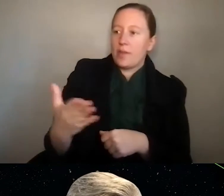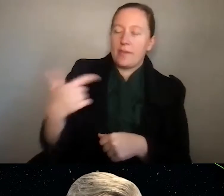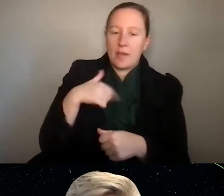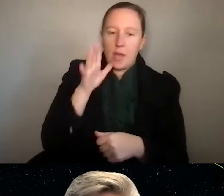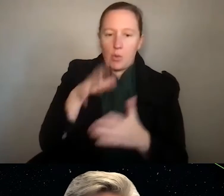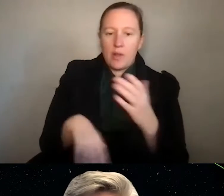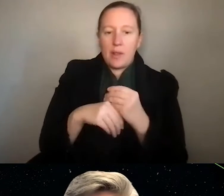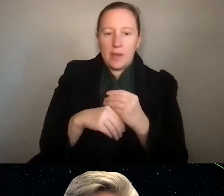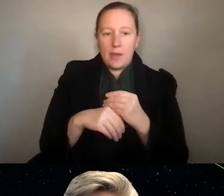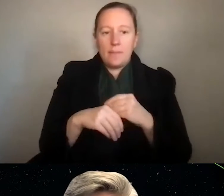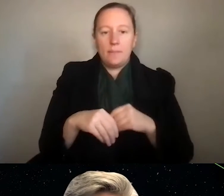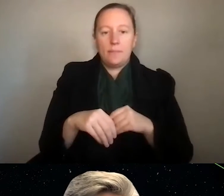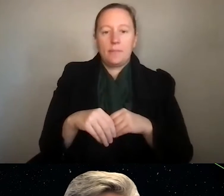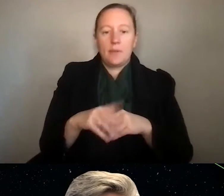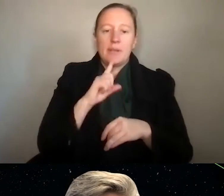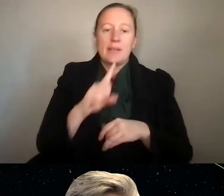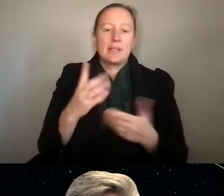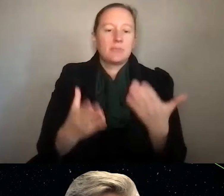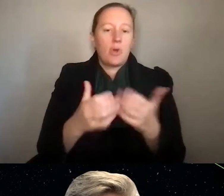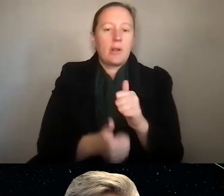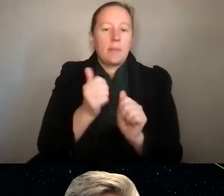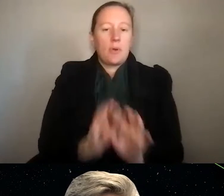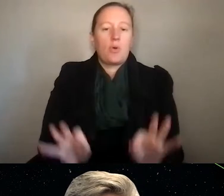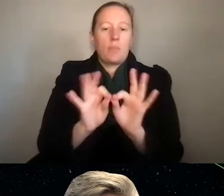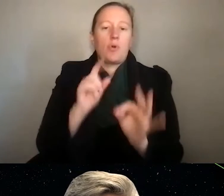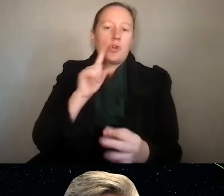to that is that it's probably most important that you reach out to